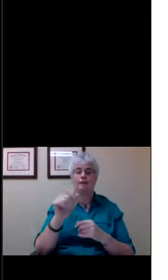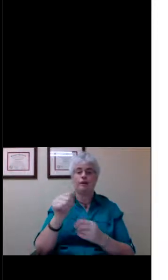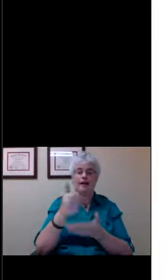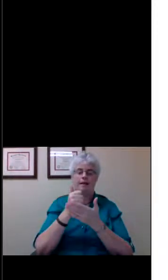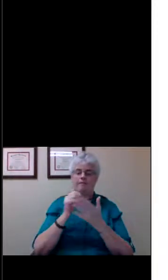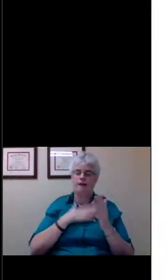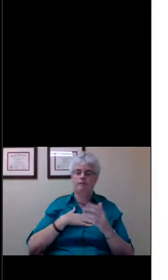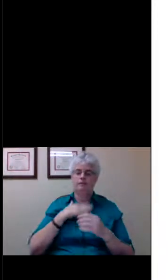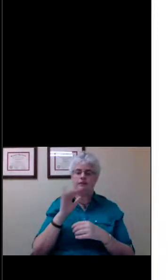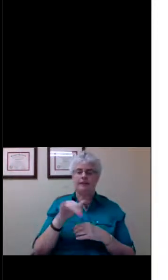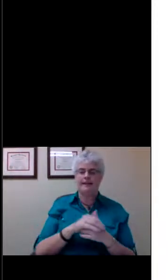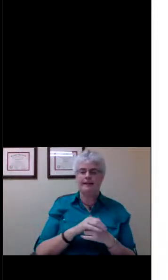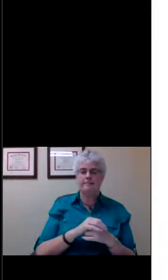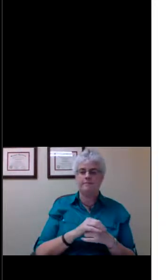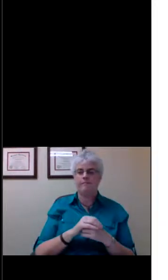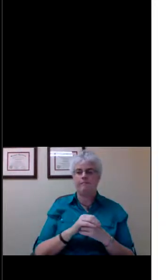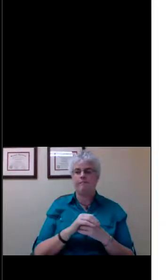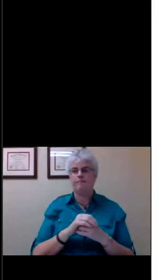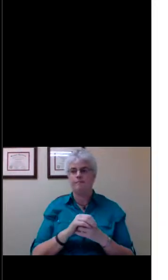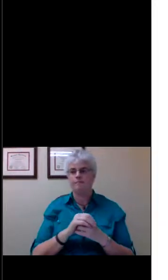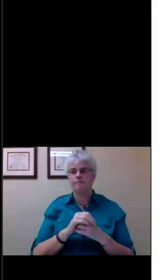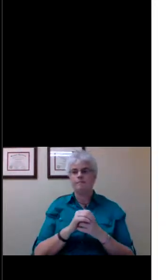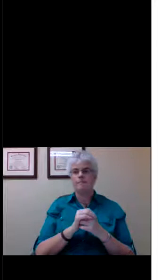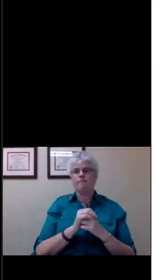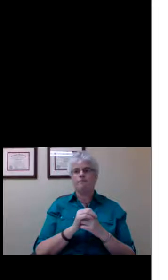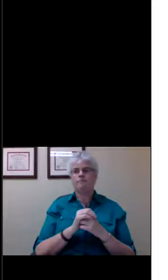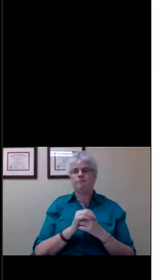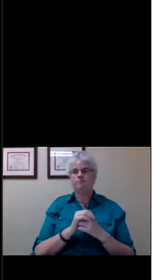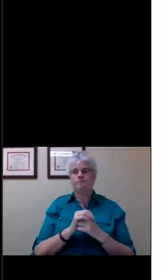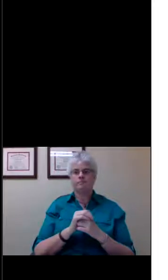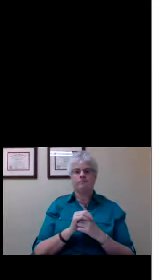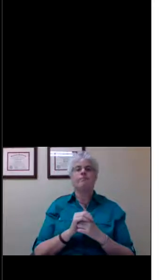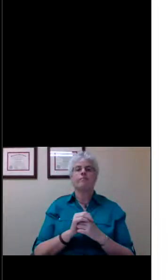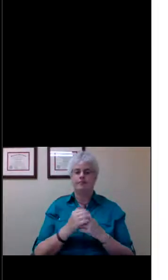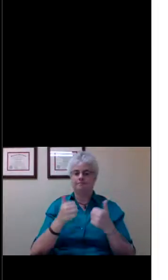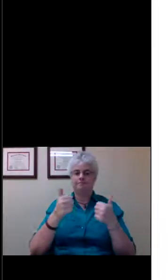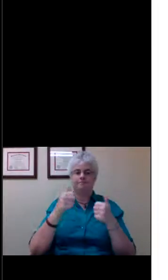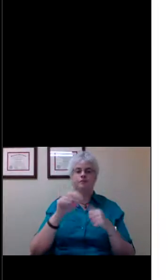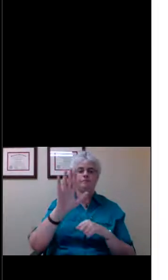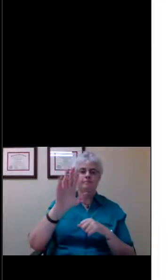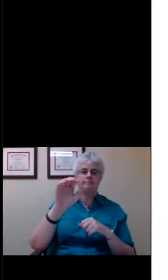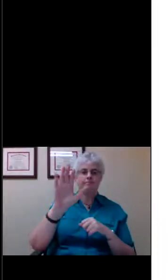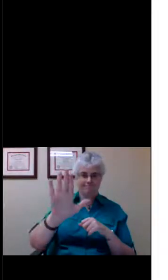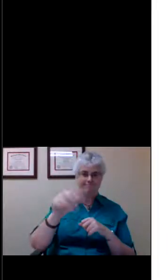Cierra: Okay, no problem, just go ahead and tell me and I'll do that. And I'm just give me one